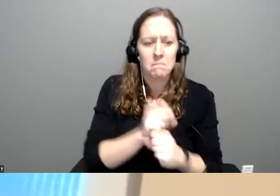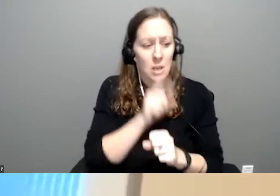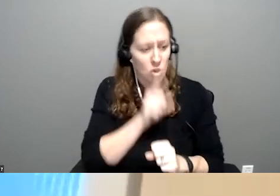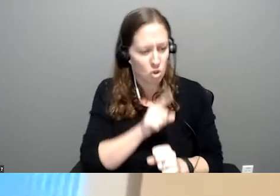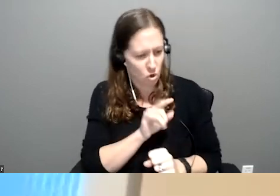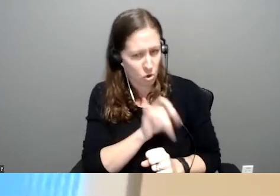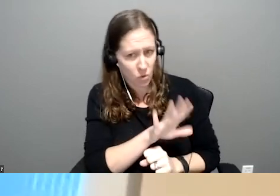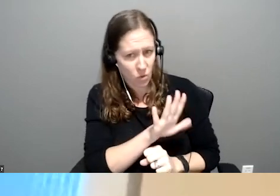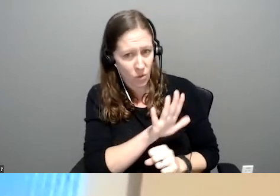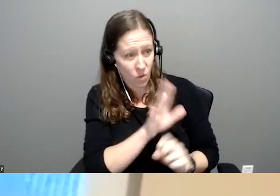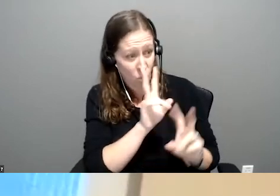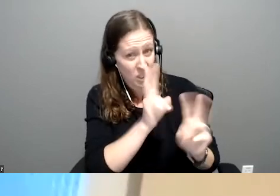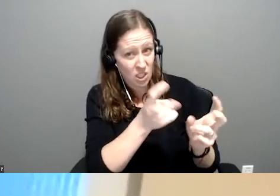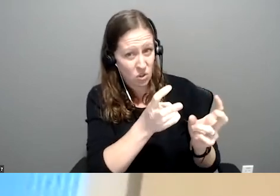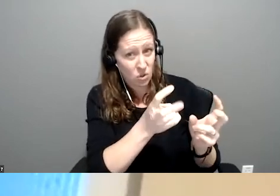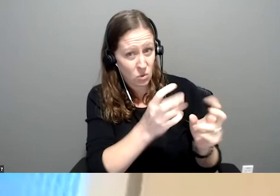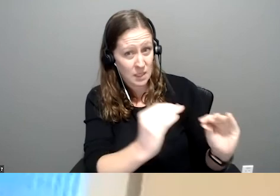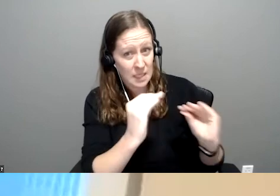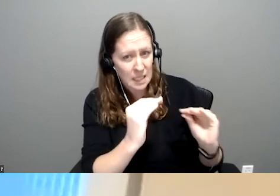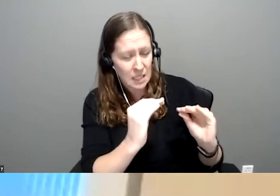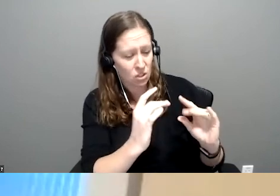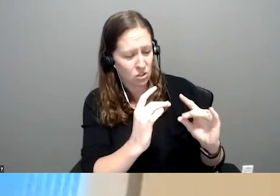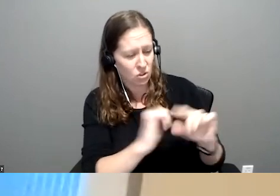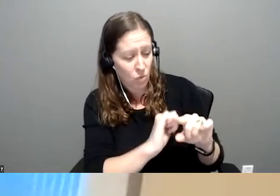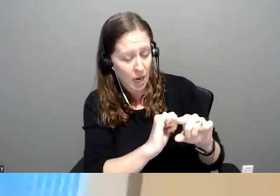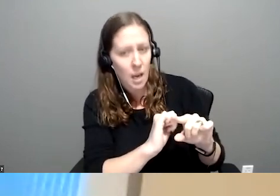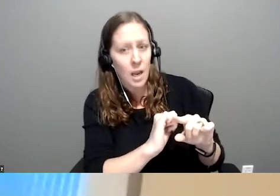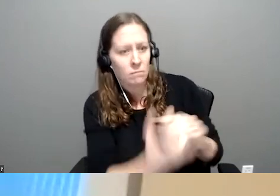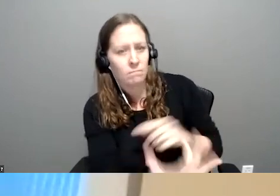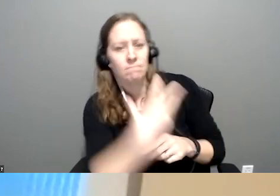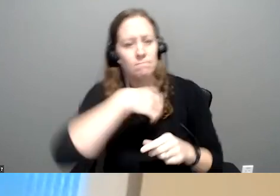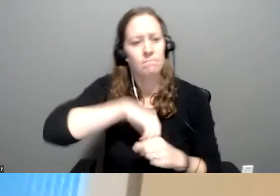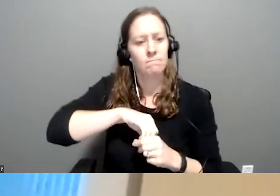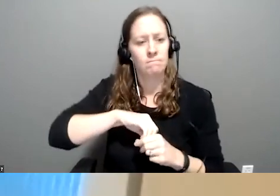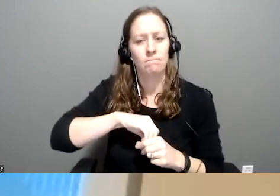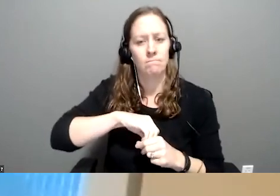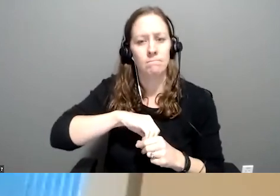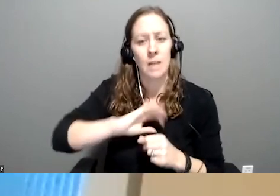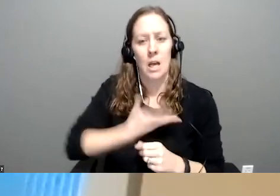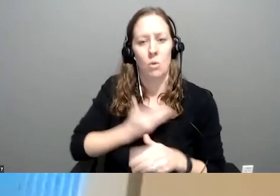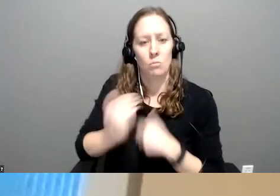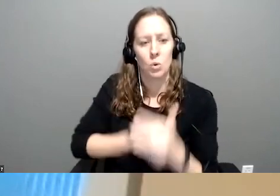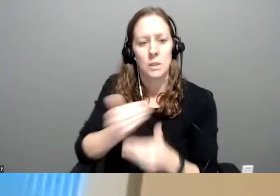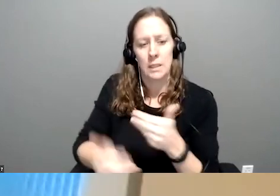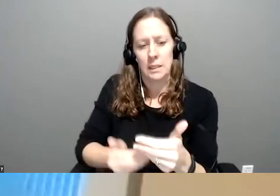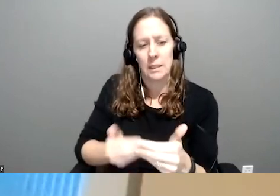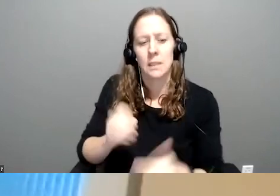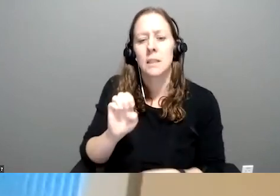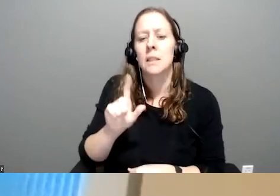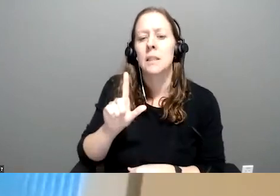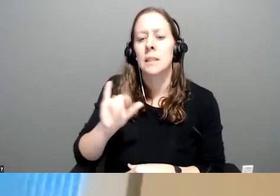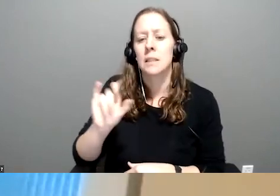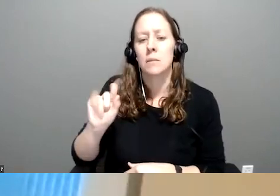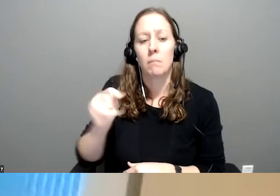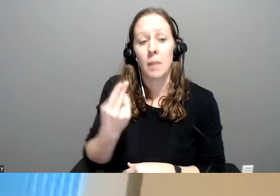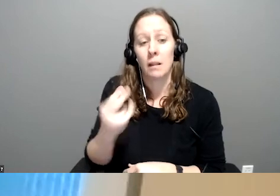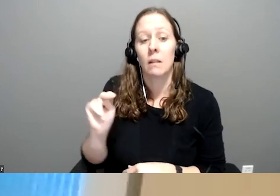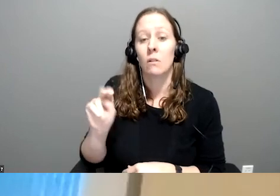their processes. So Elizabeth Novak, was a training facilitator with the project,